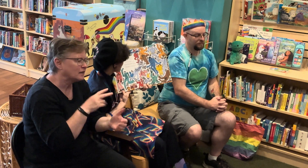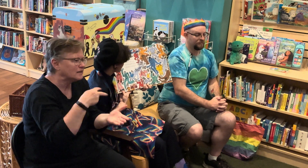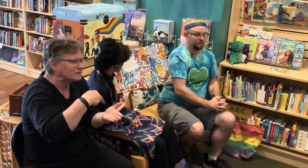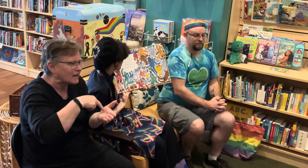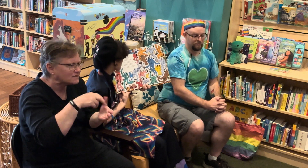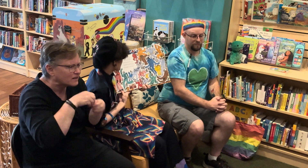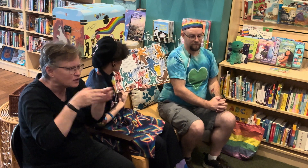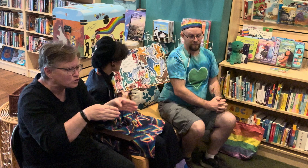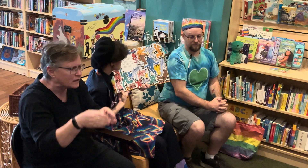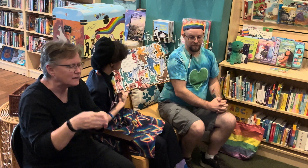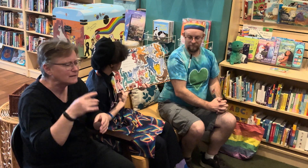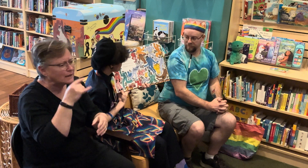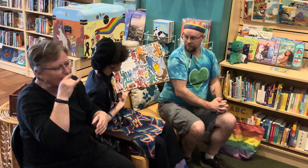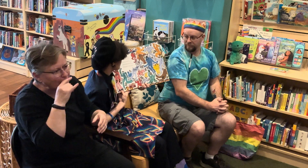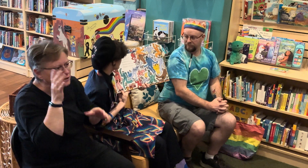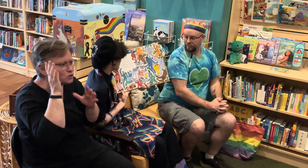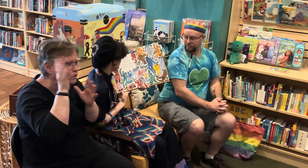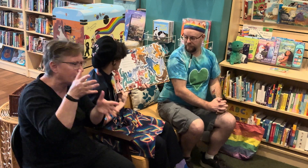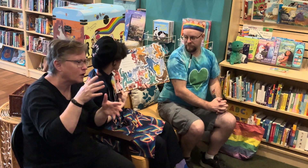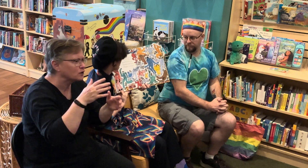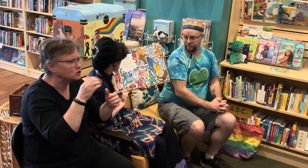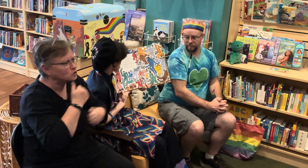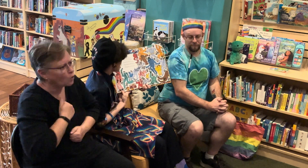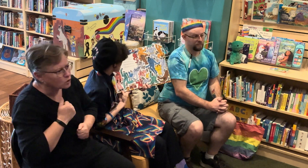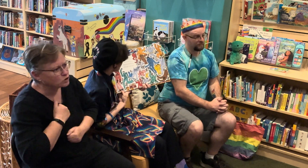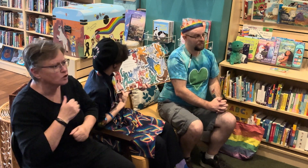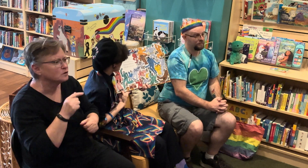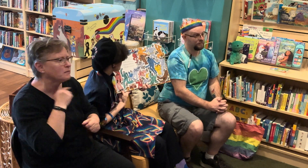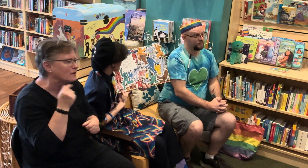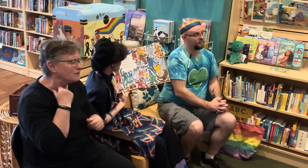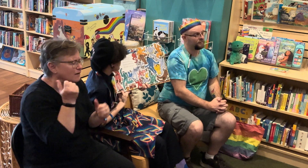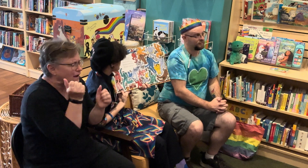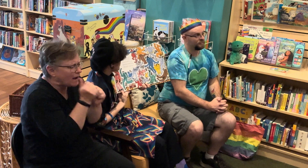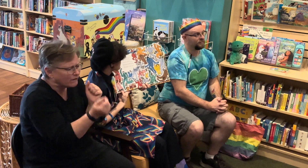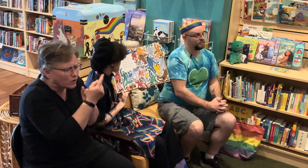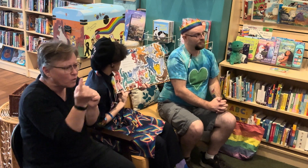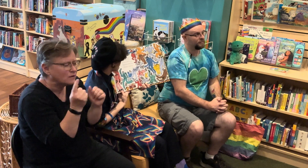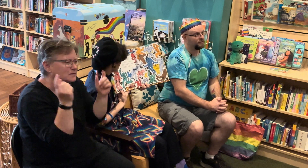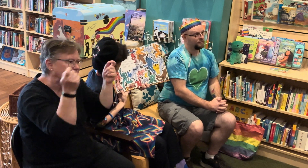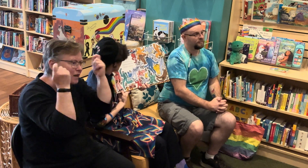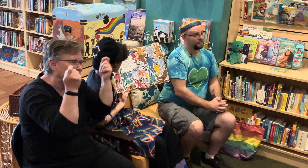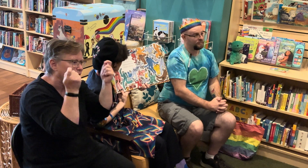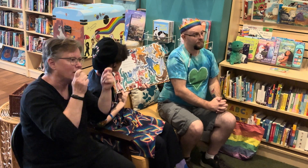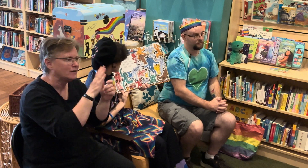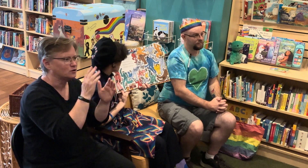Kids, grandparents, soldiers, friars... everyone celebrated Keith's masterpiece.